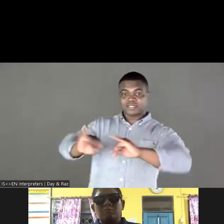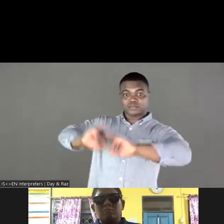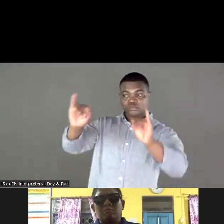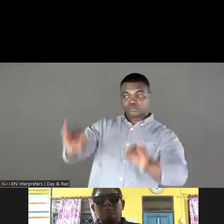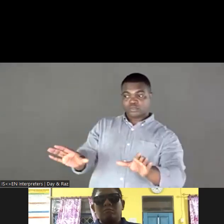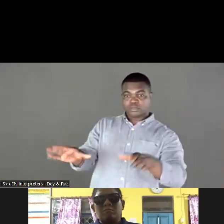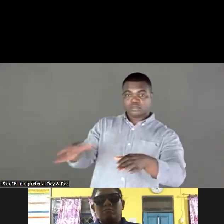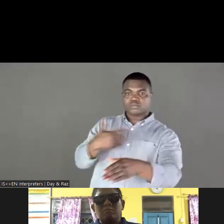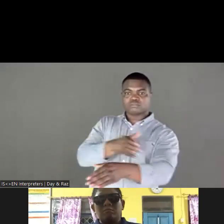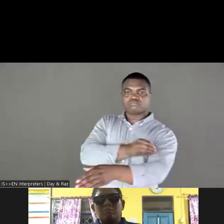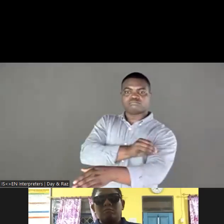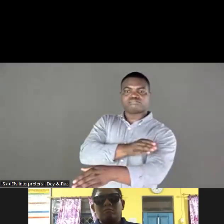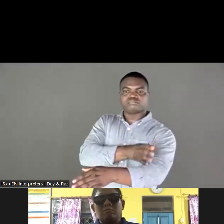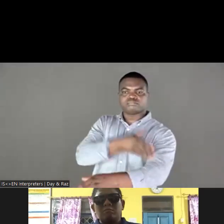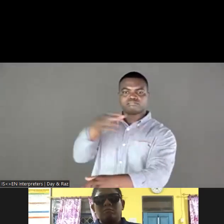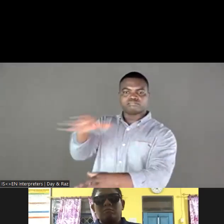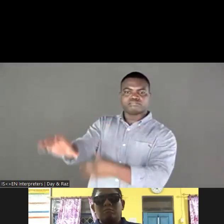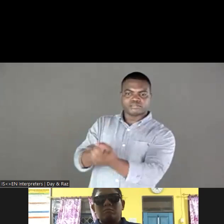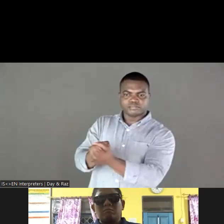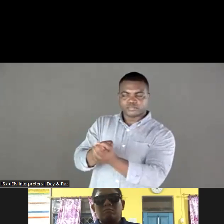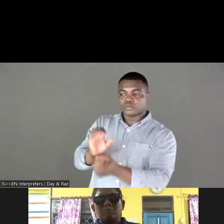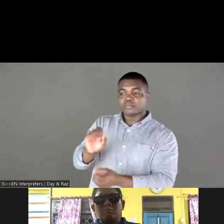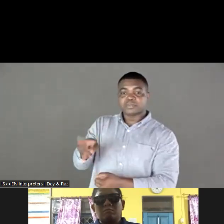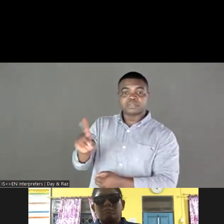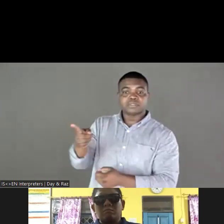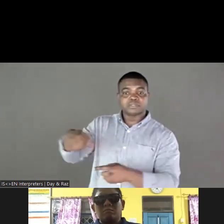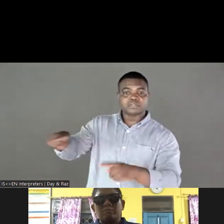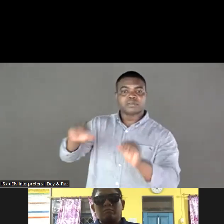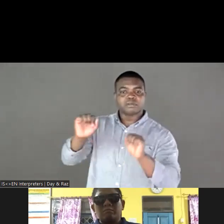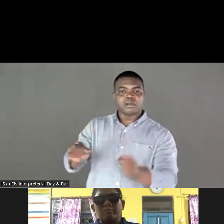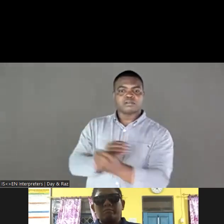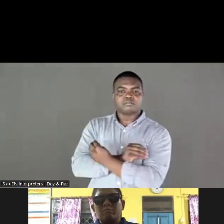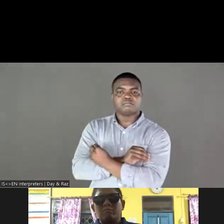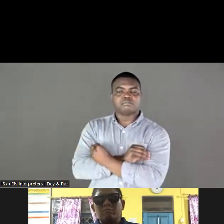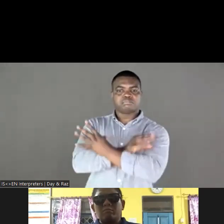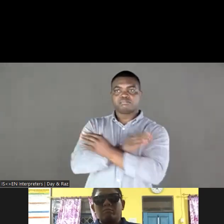the good news is that some donors are making a deliberate effort to move towards the localization